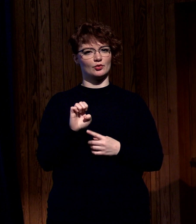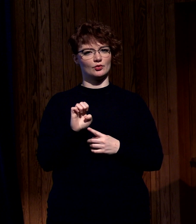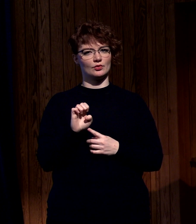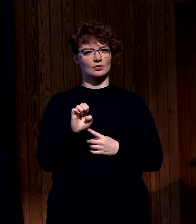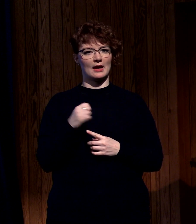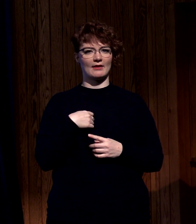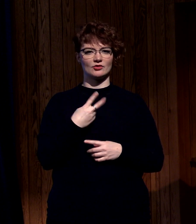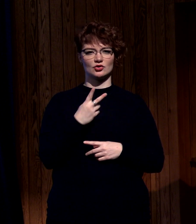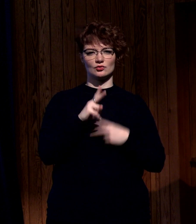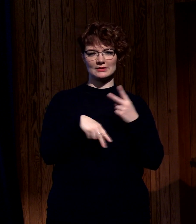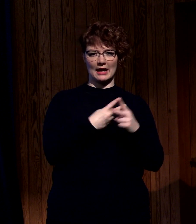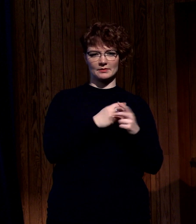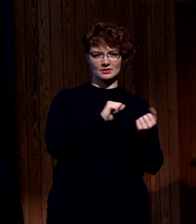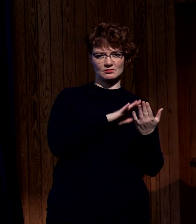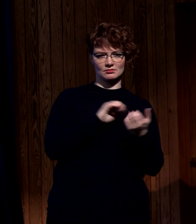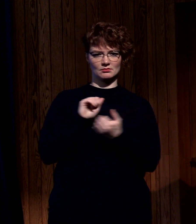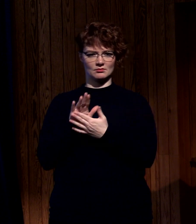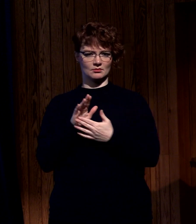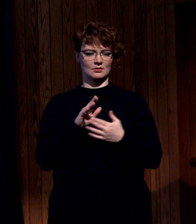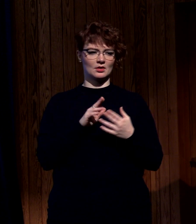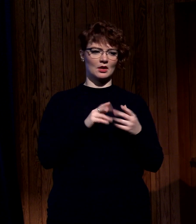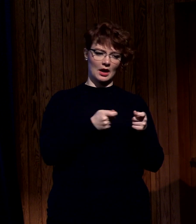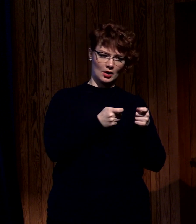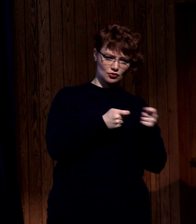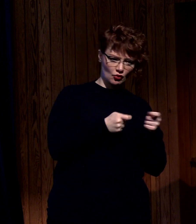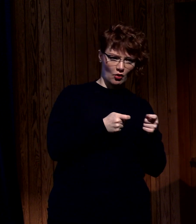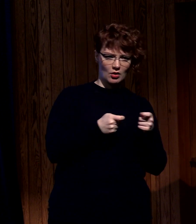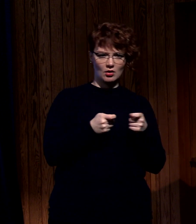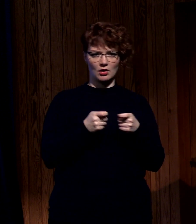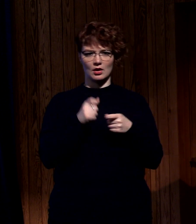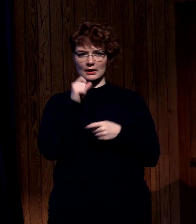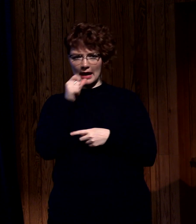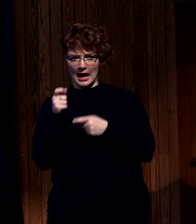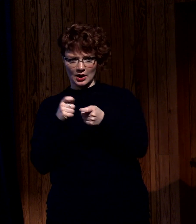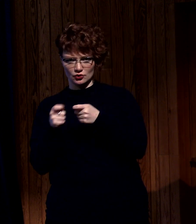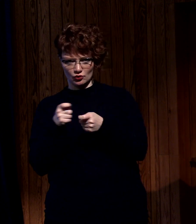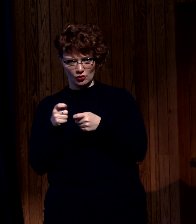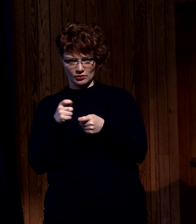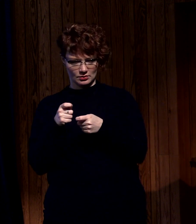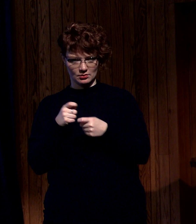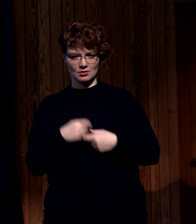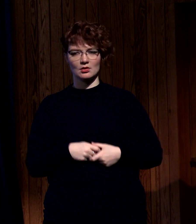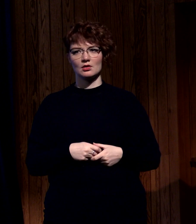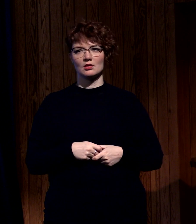forms, controlled and uncontrolled pruning. Our rule